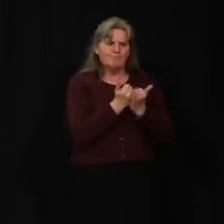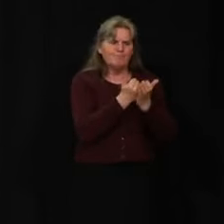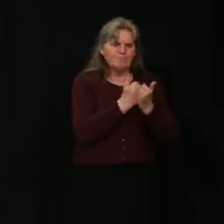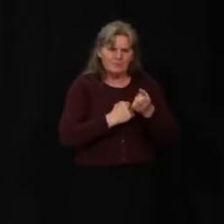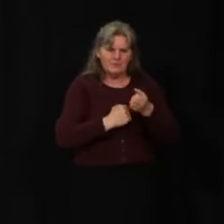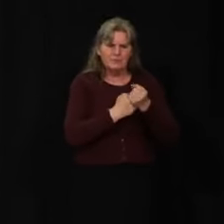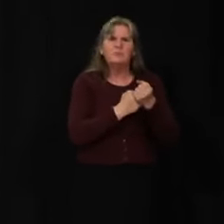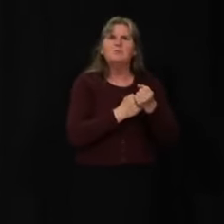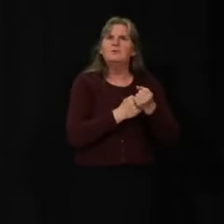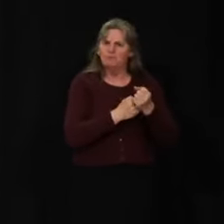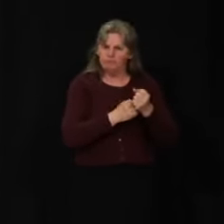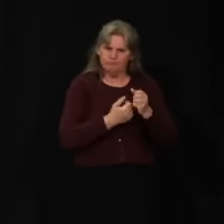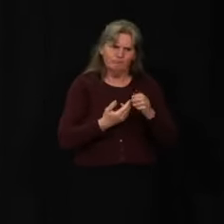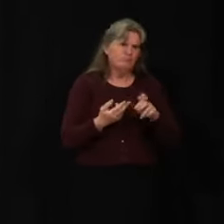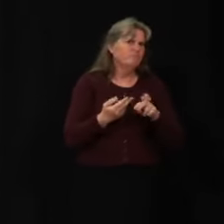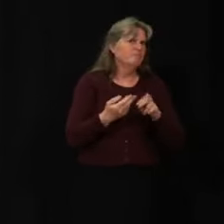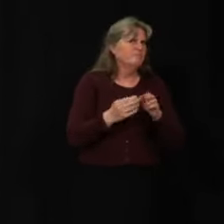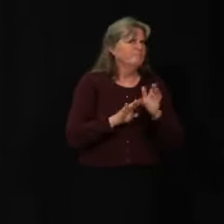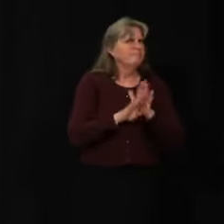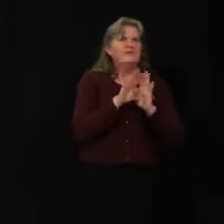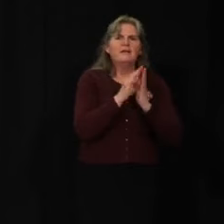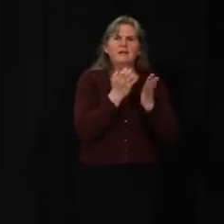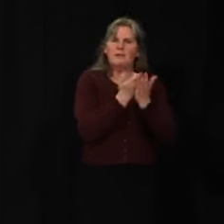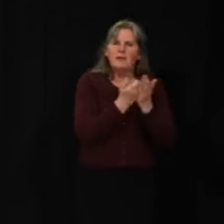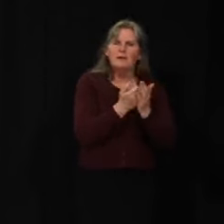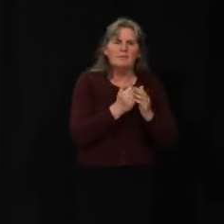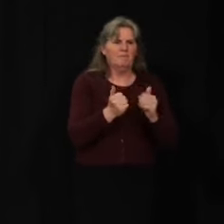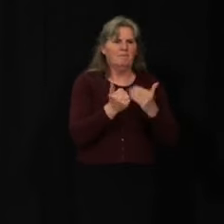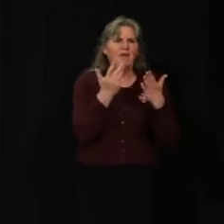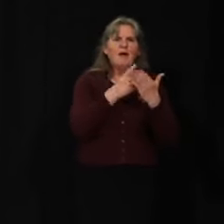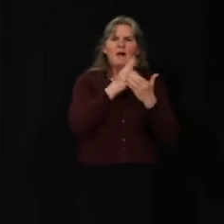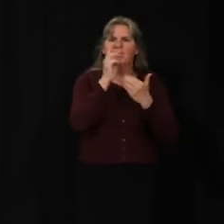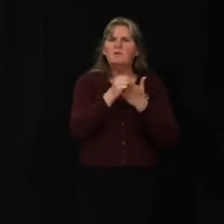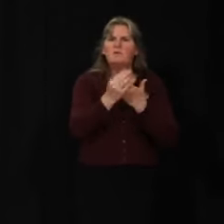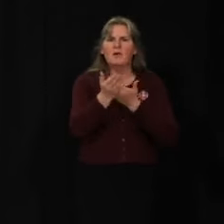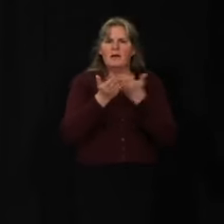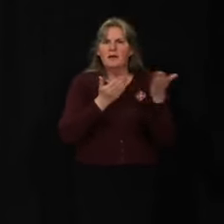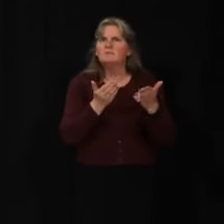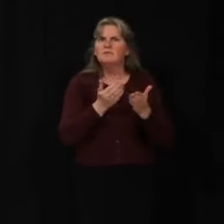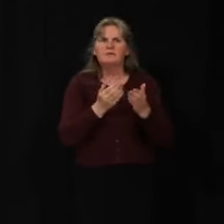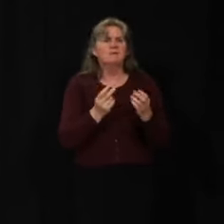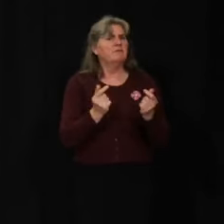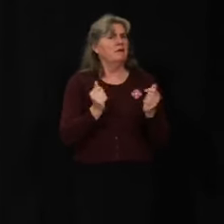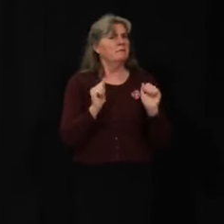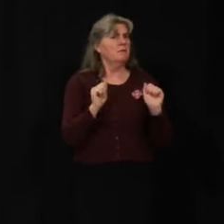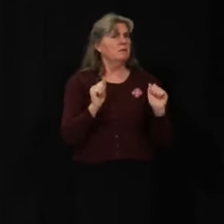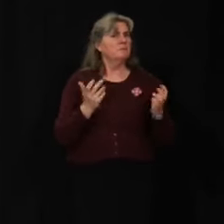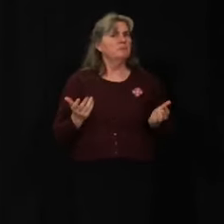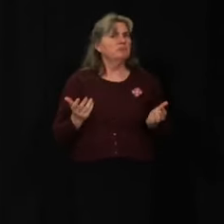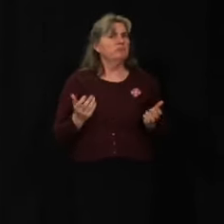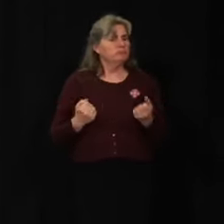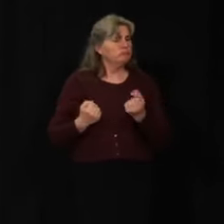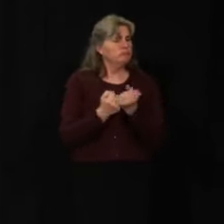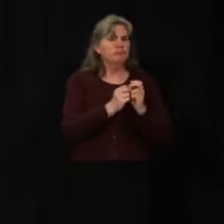Then working with the city with how will that actually be operationalized. Definitely something we are very